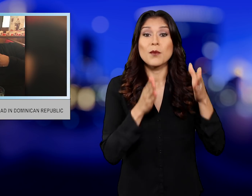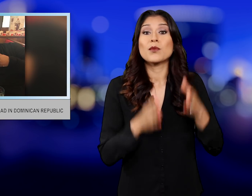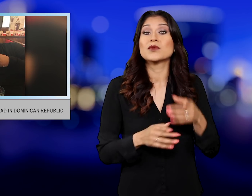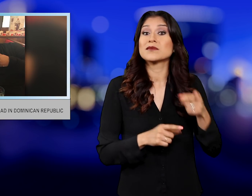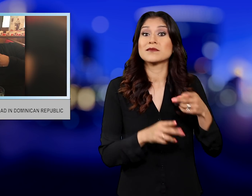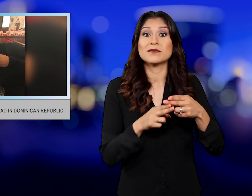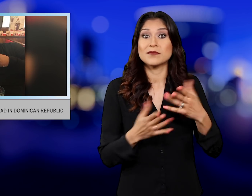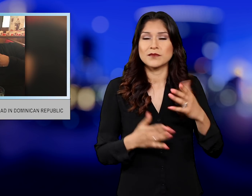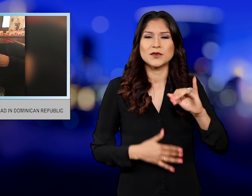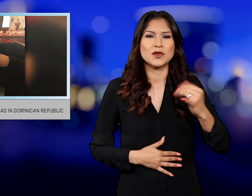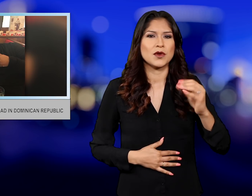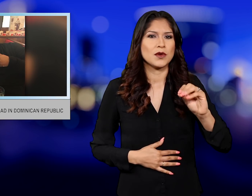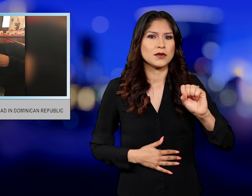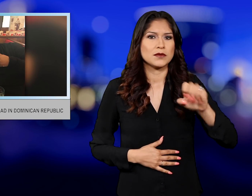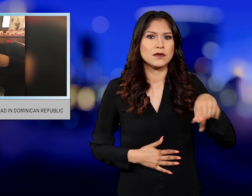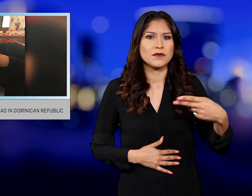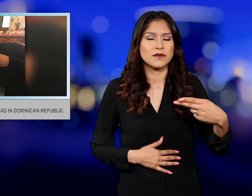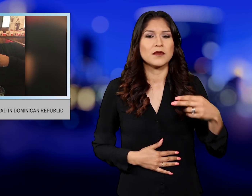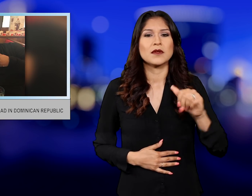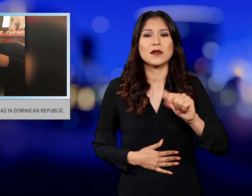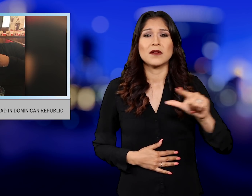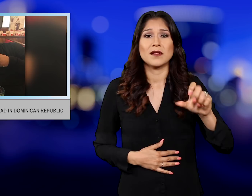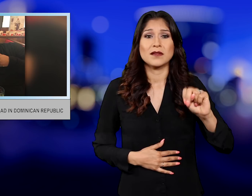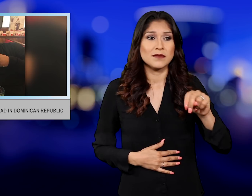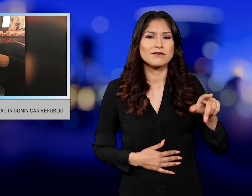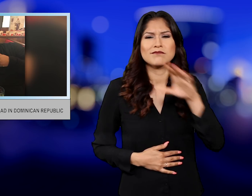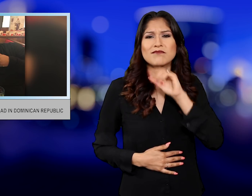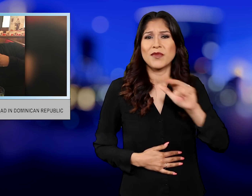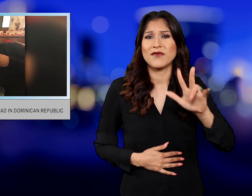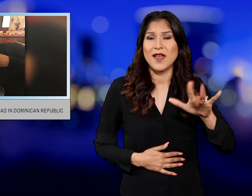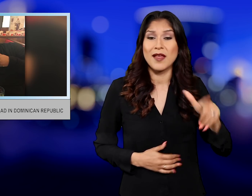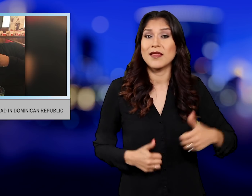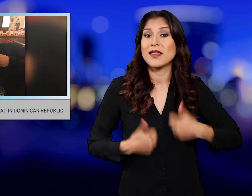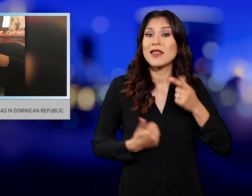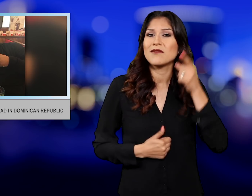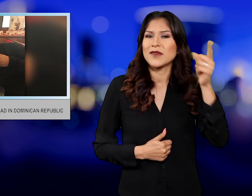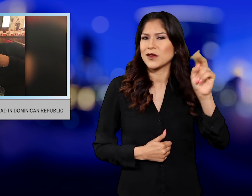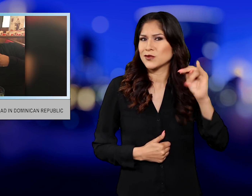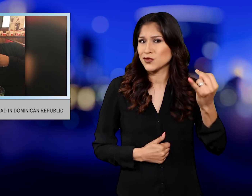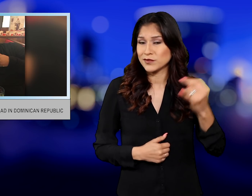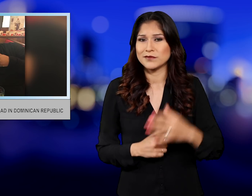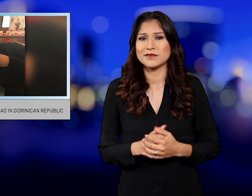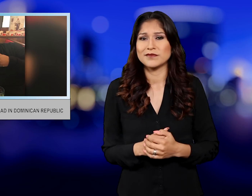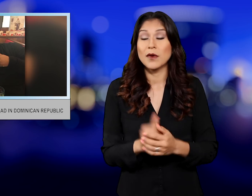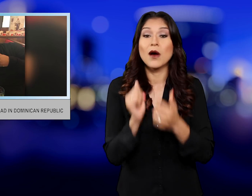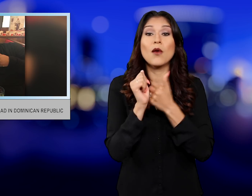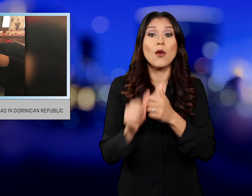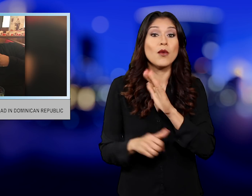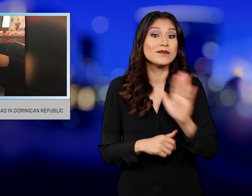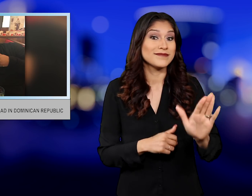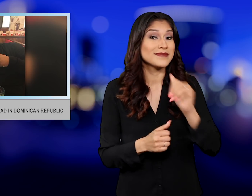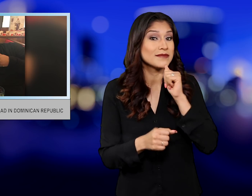New Jersey resident Joseph Allen, 55, died on June 13 at the hotel Terra Linda in Sosua,